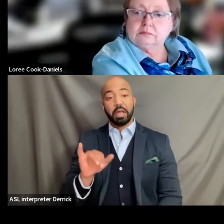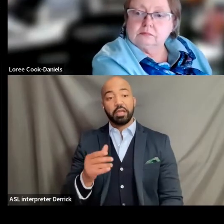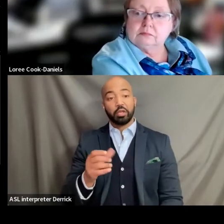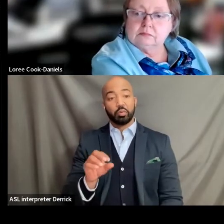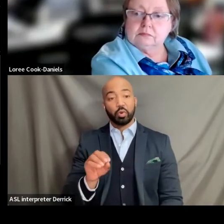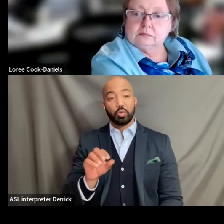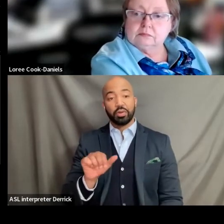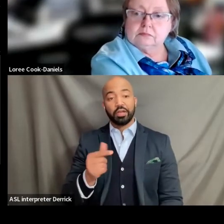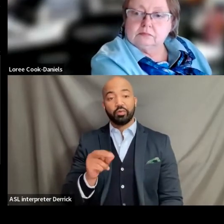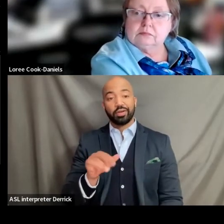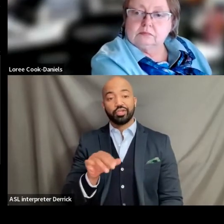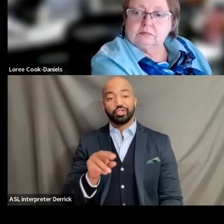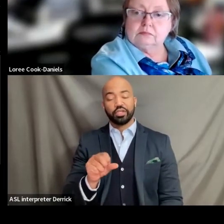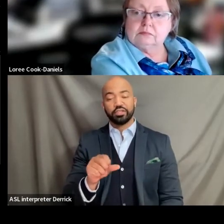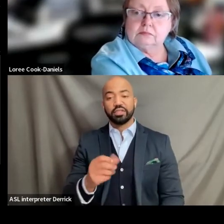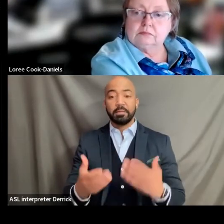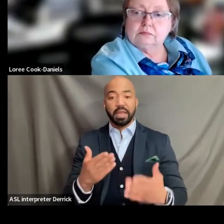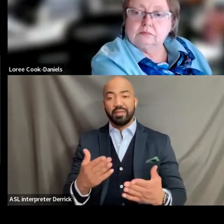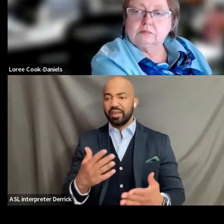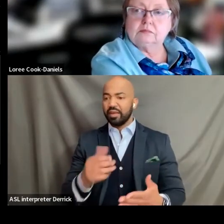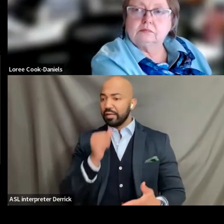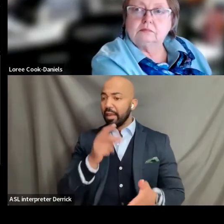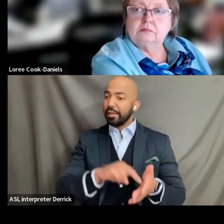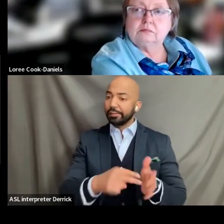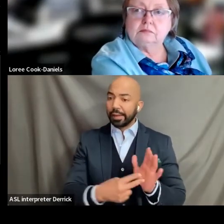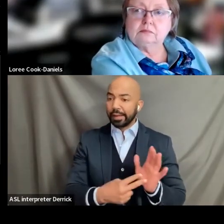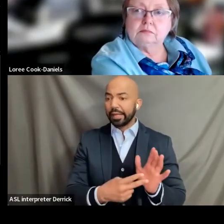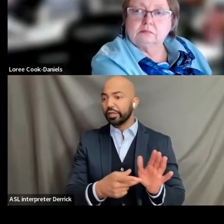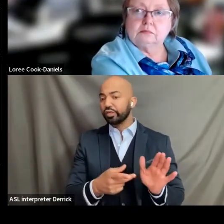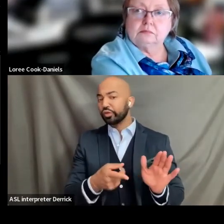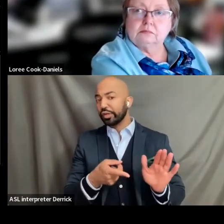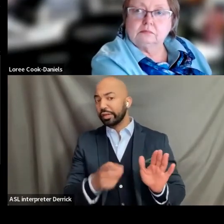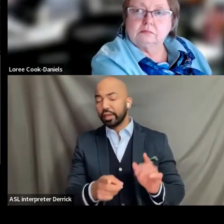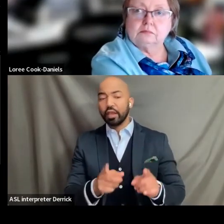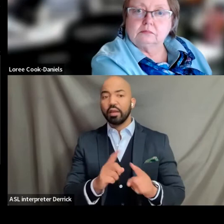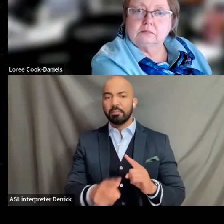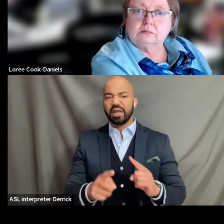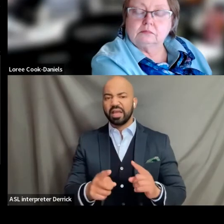They're comments like oh you look really good for a girl.